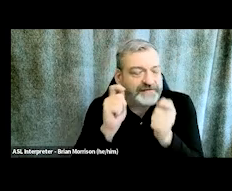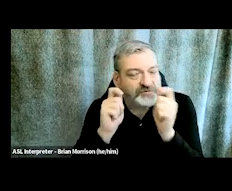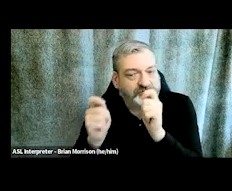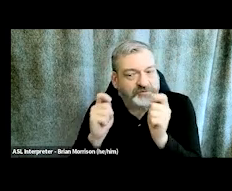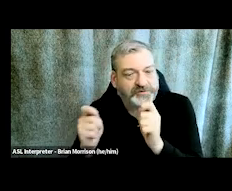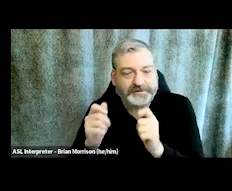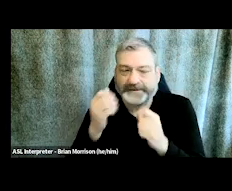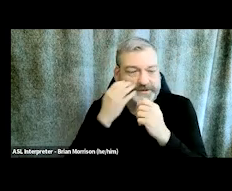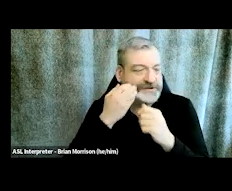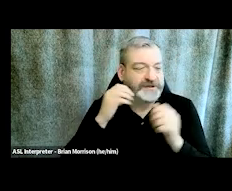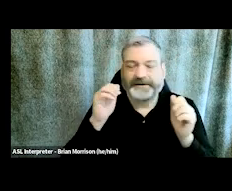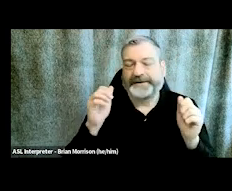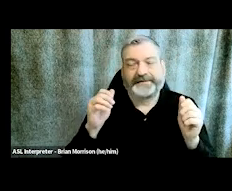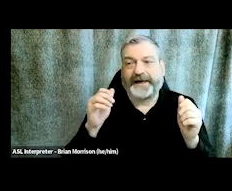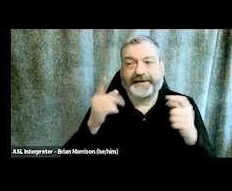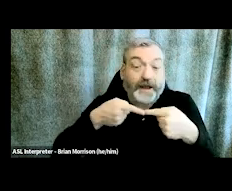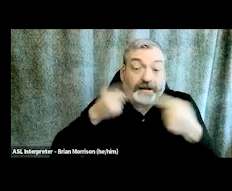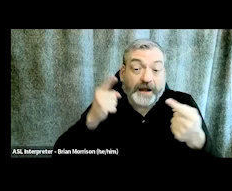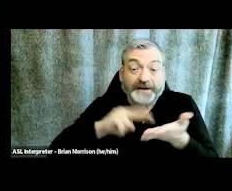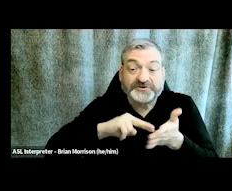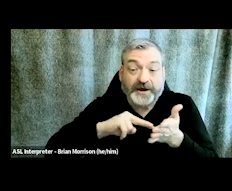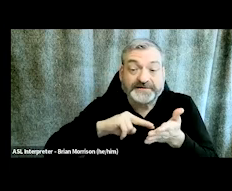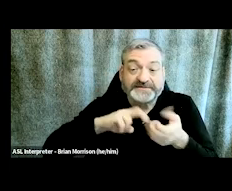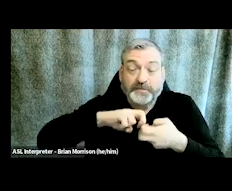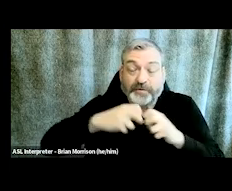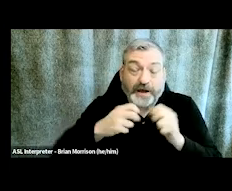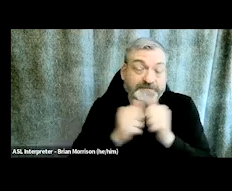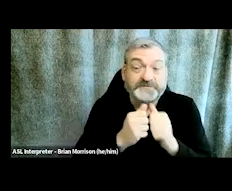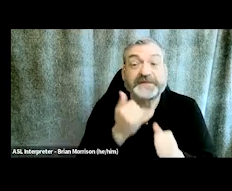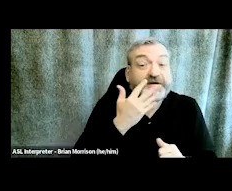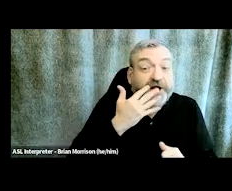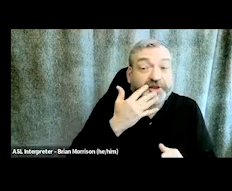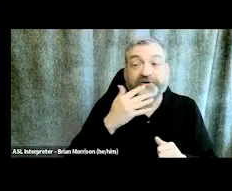contrast problems with your fonts and colors, and it won't know if your alt